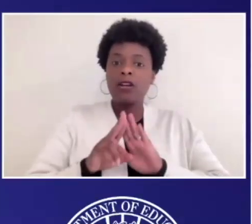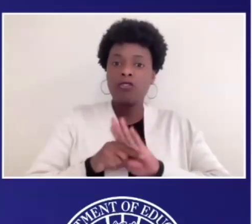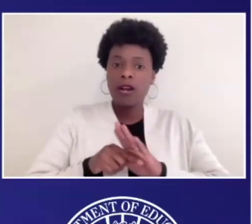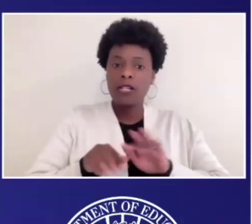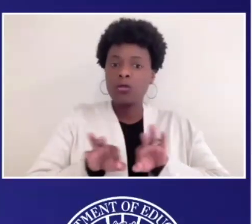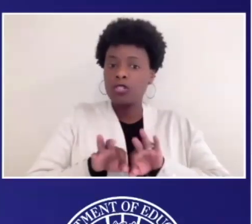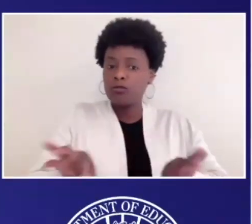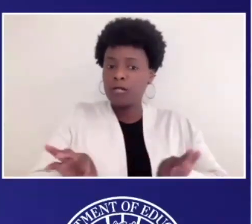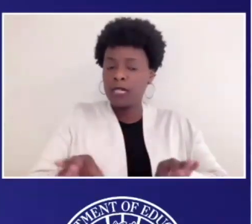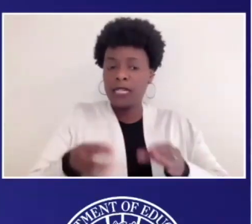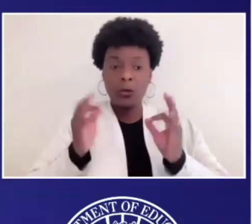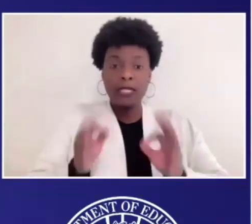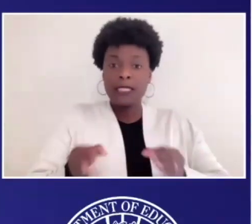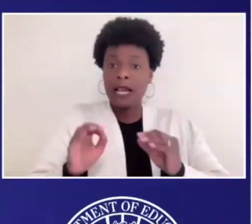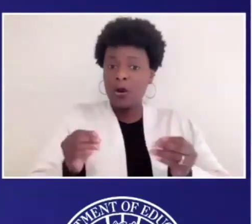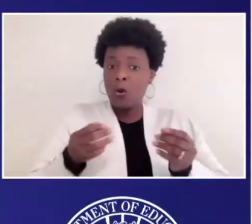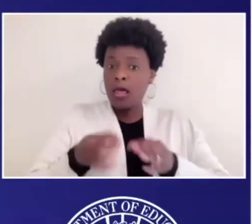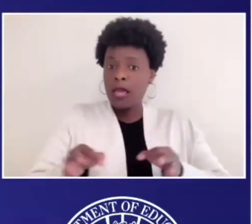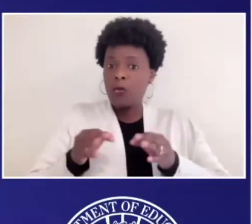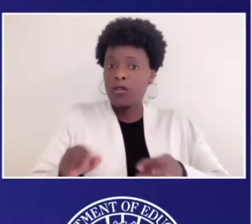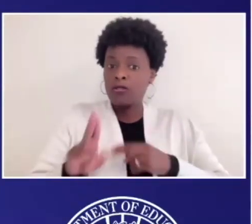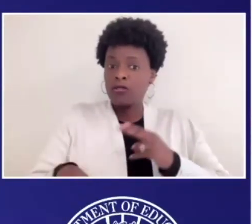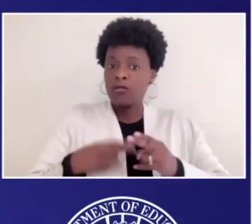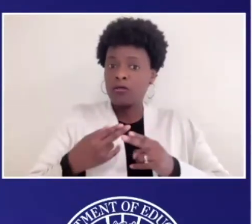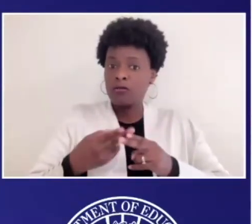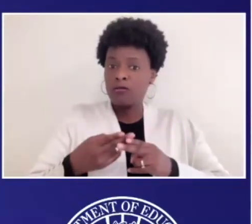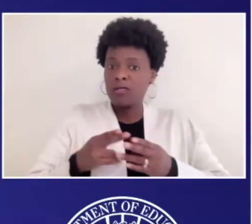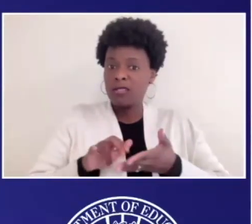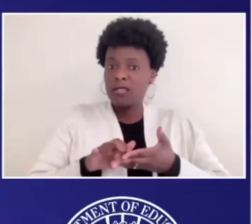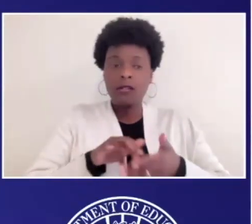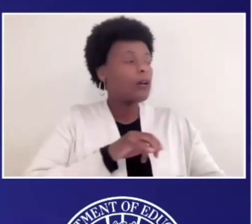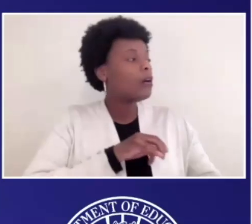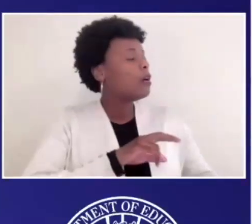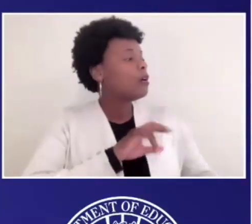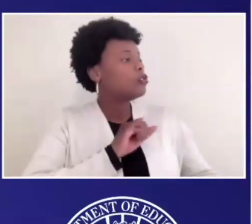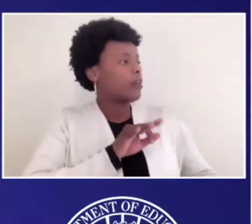No, we, we believe in -- within that definition, the requirement for a bachelor's degree